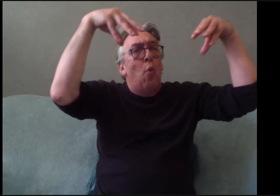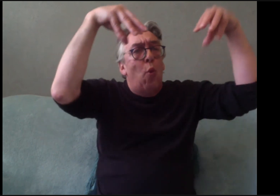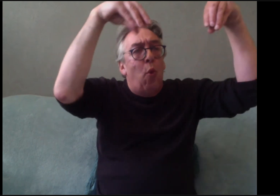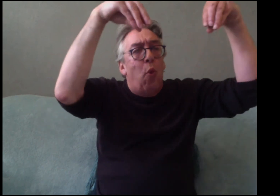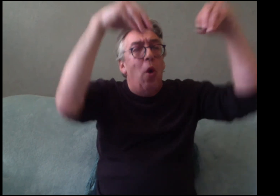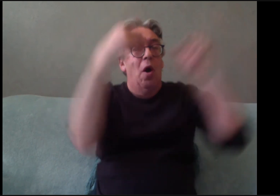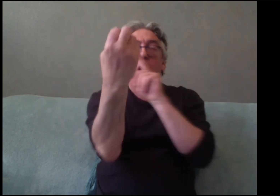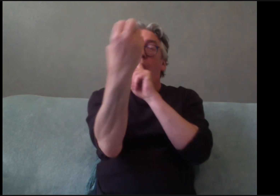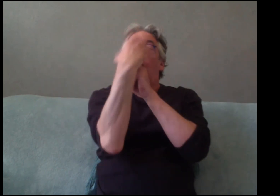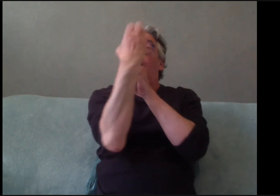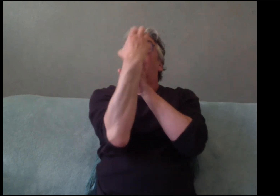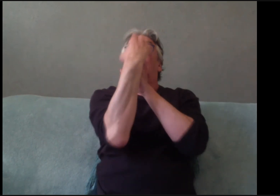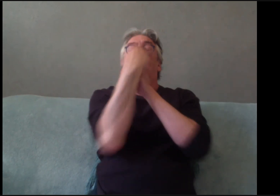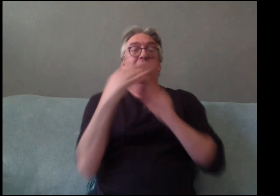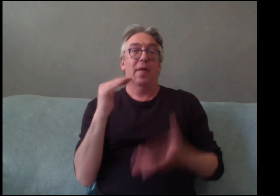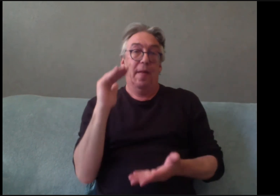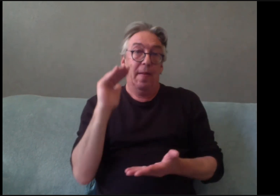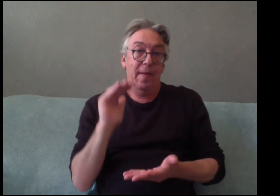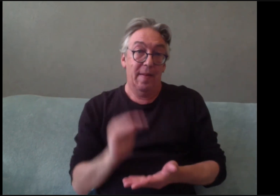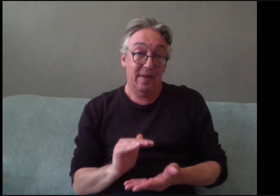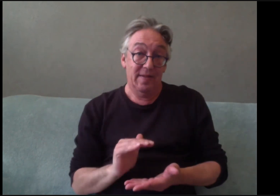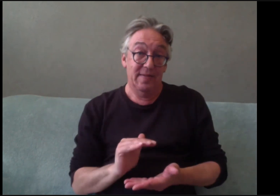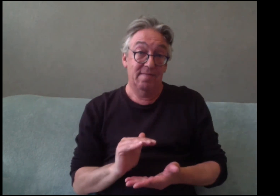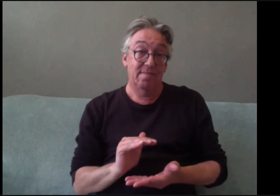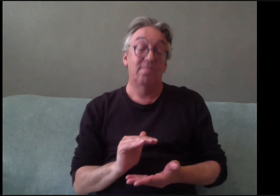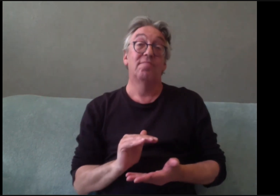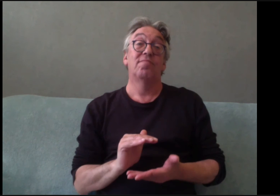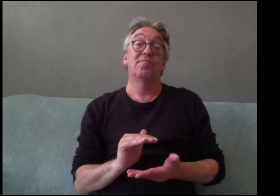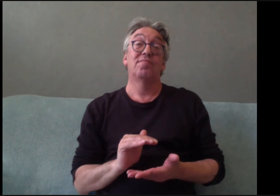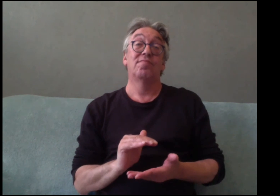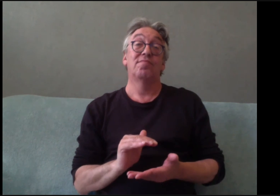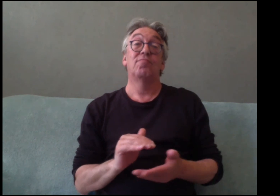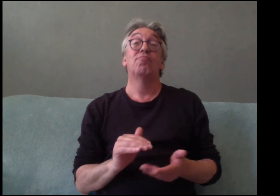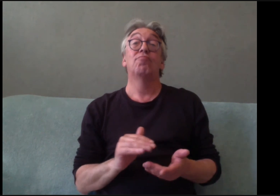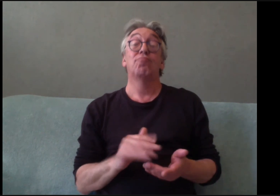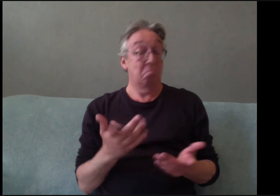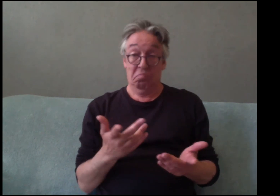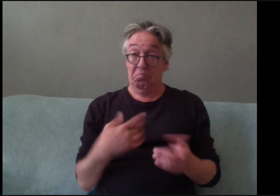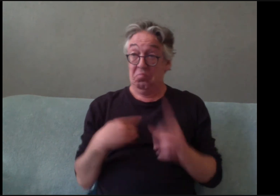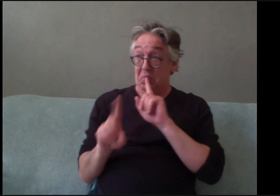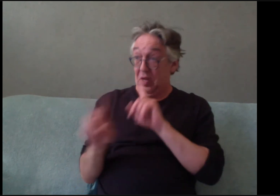I don't know if it answers the question. ANDRÉ: Thank you very much.